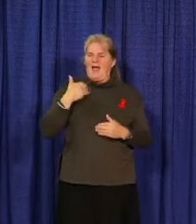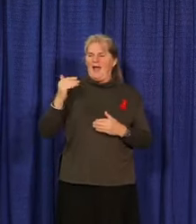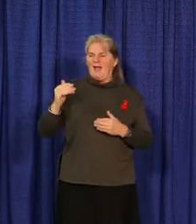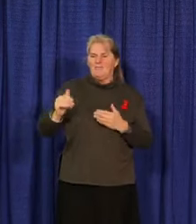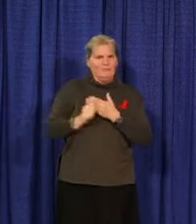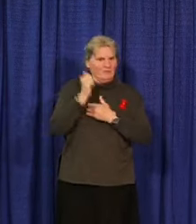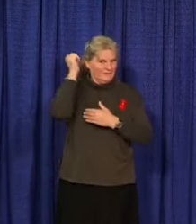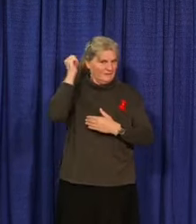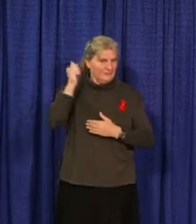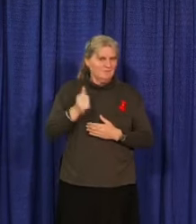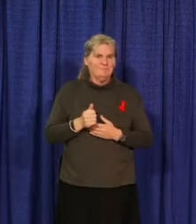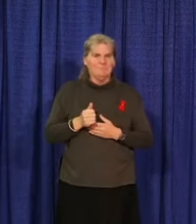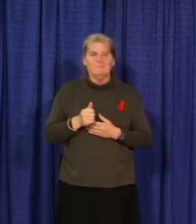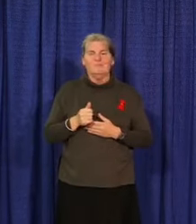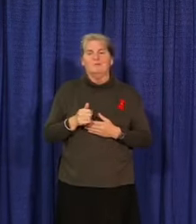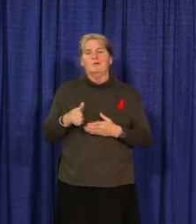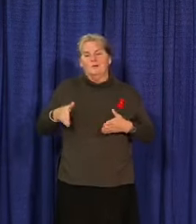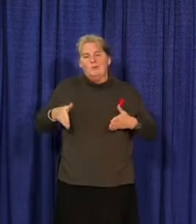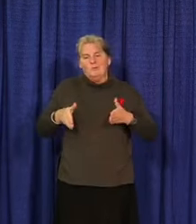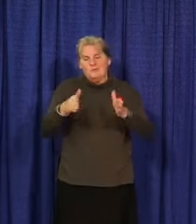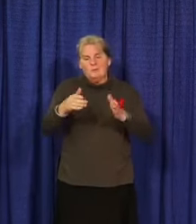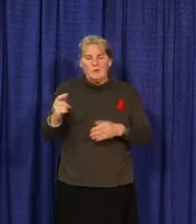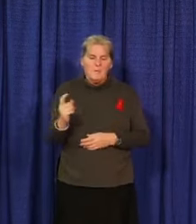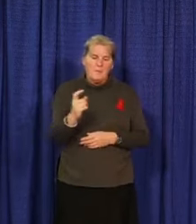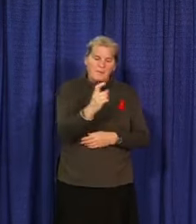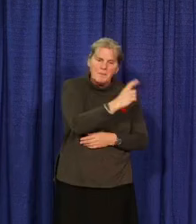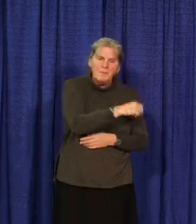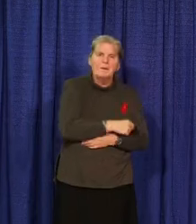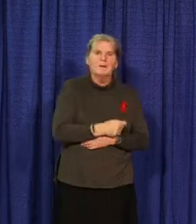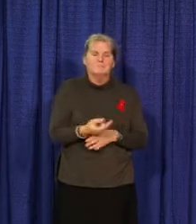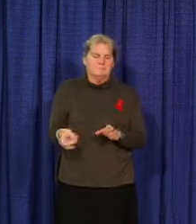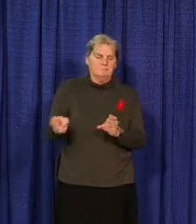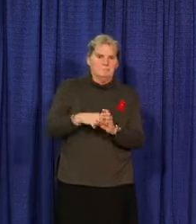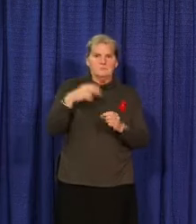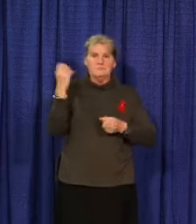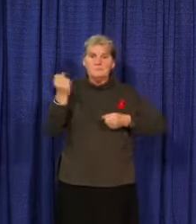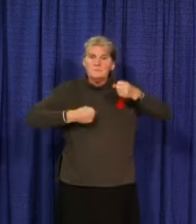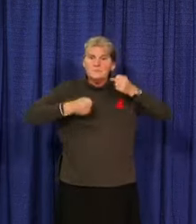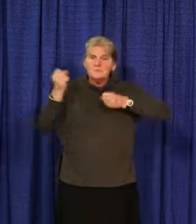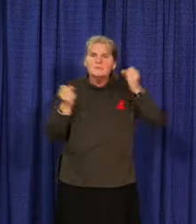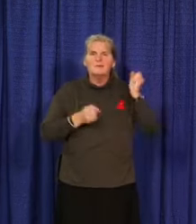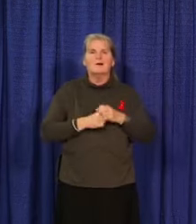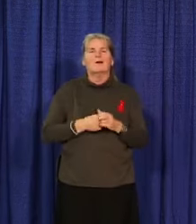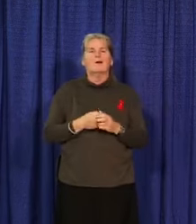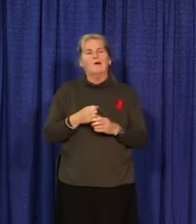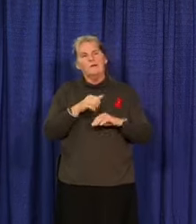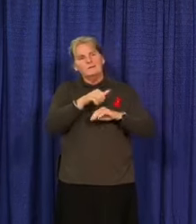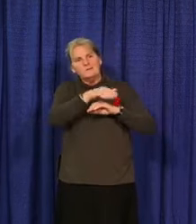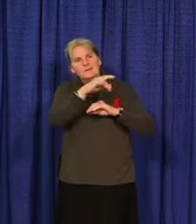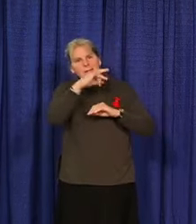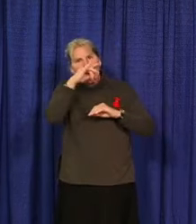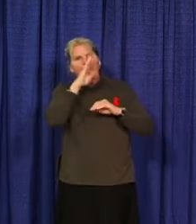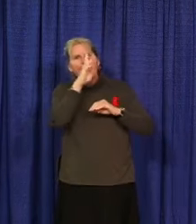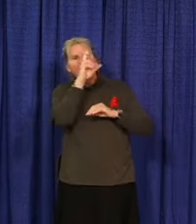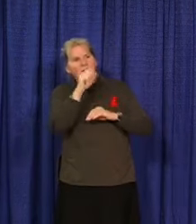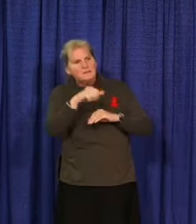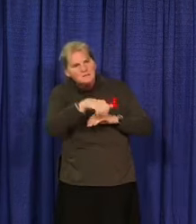risk. Crossing the street is a well considered risk. So is getting into a car, or sending your kids on the bus.